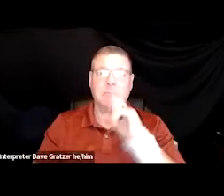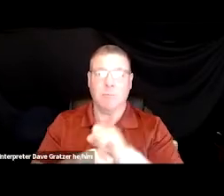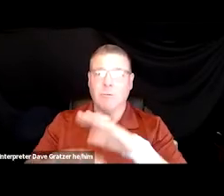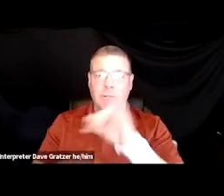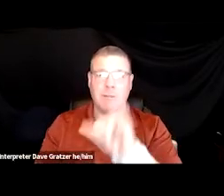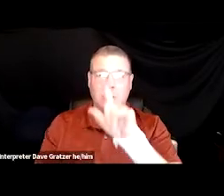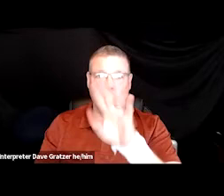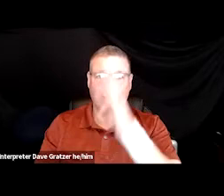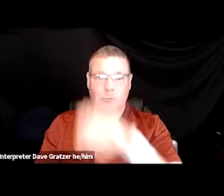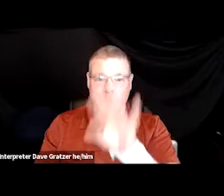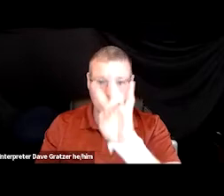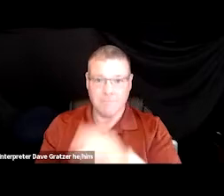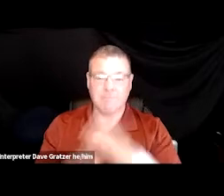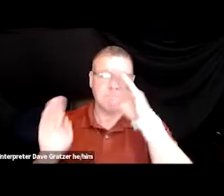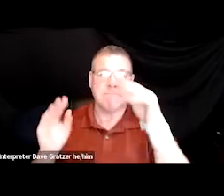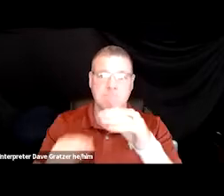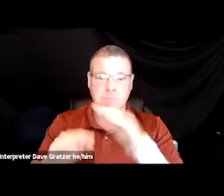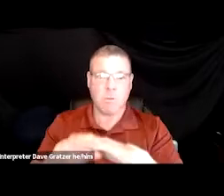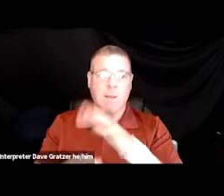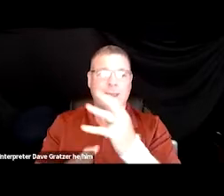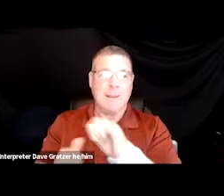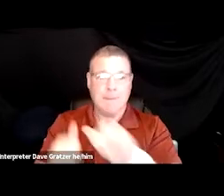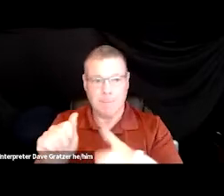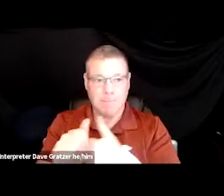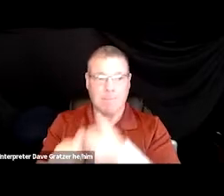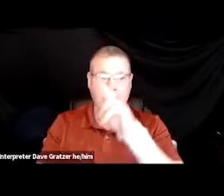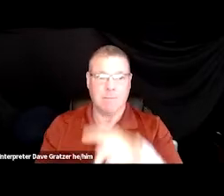Our focus now is on getting that backup coverage managed,